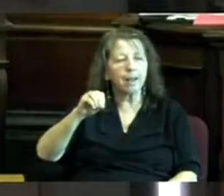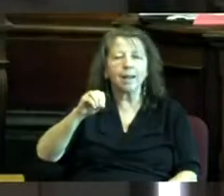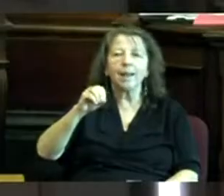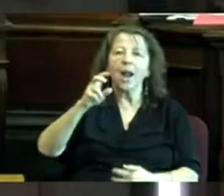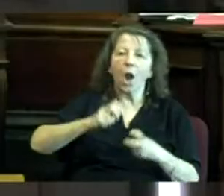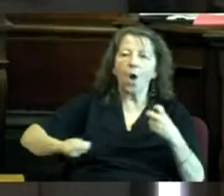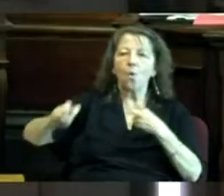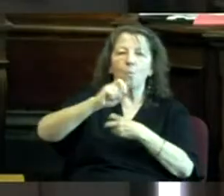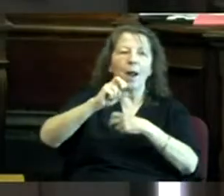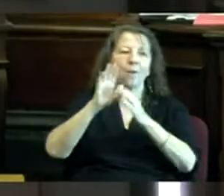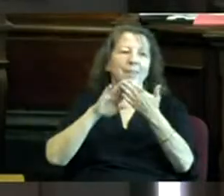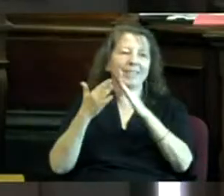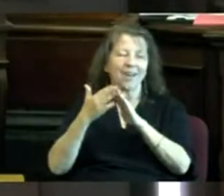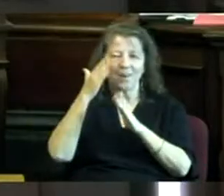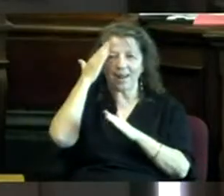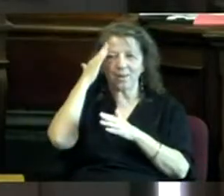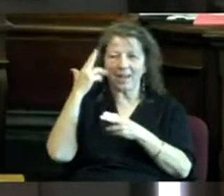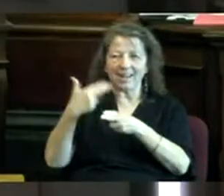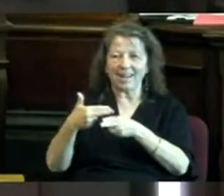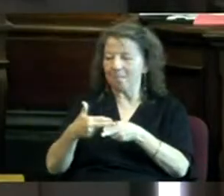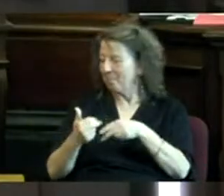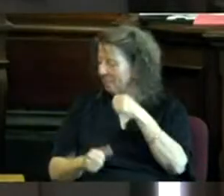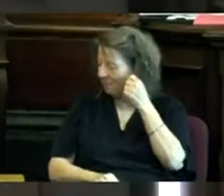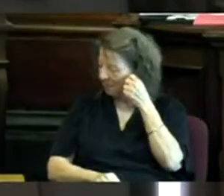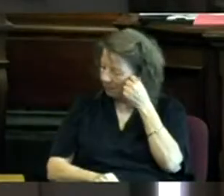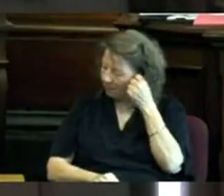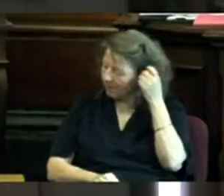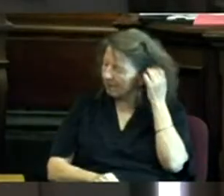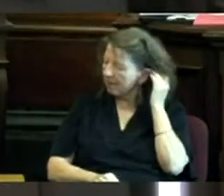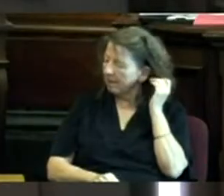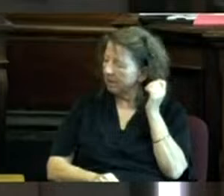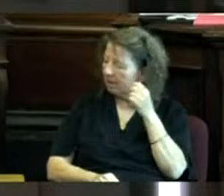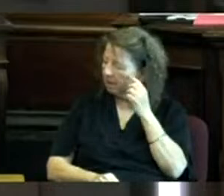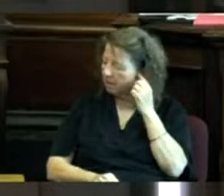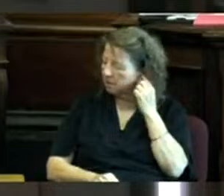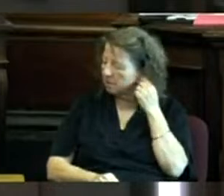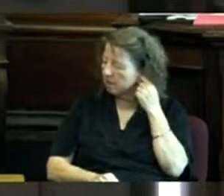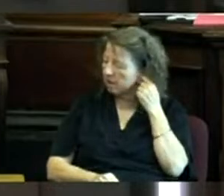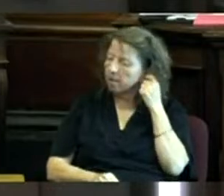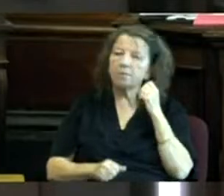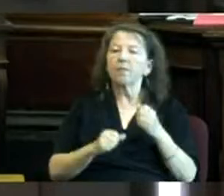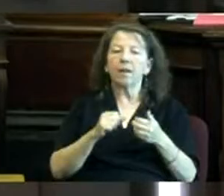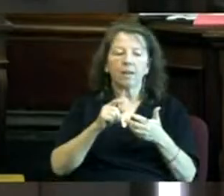four locations for the what do they call it, RPO around the